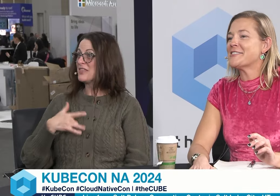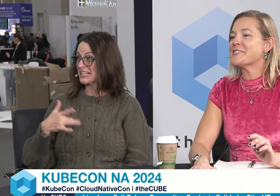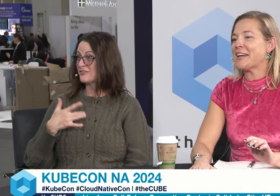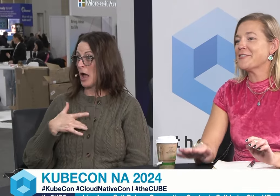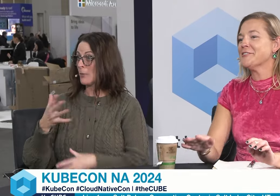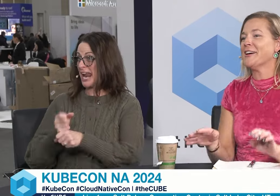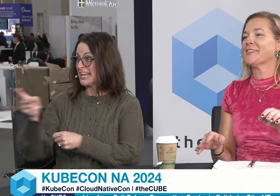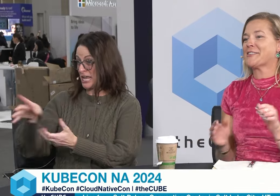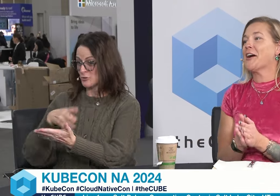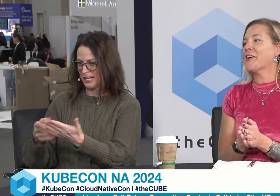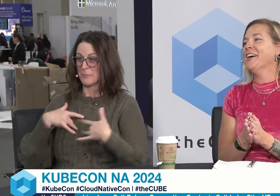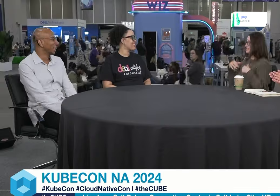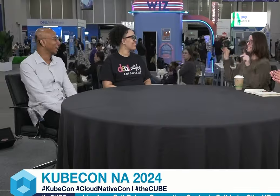When I get you scheduled on the show,